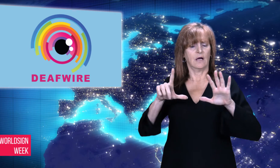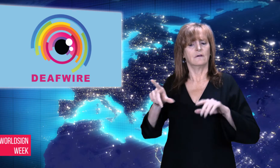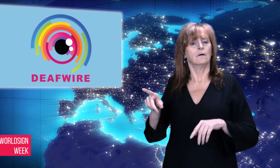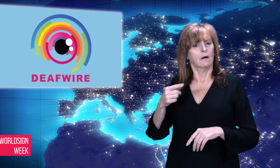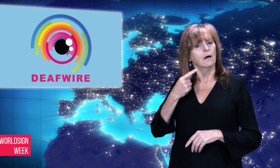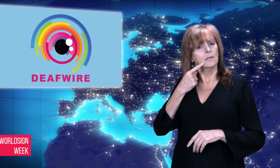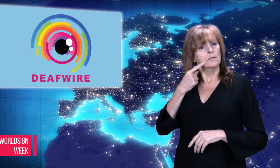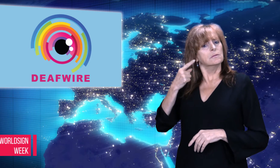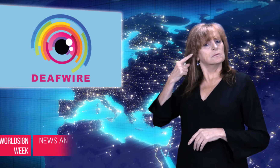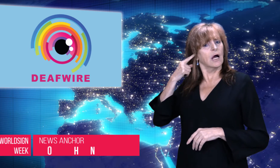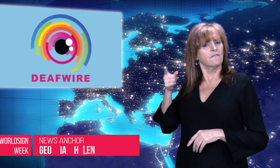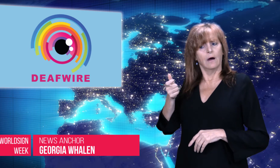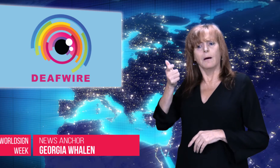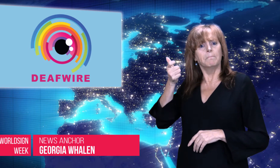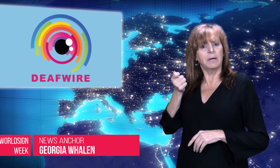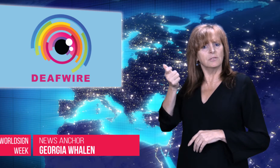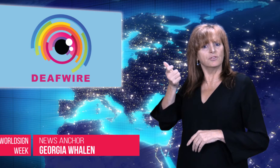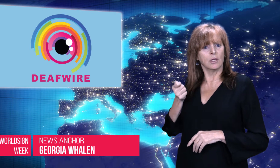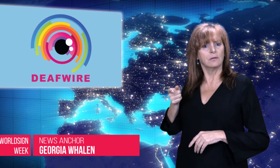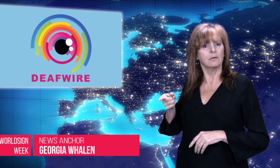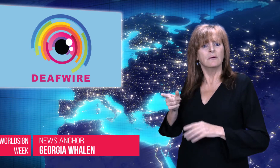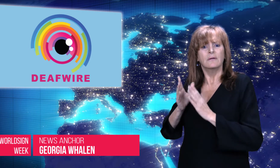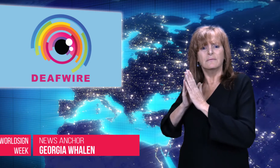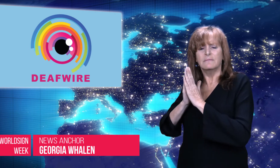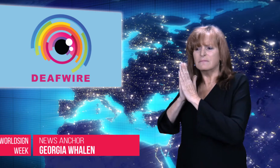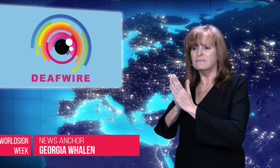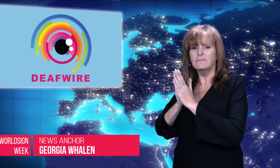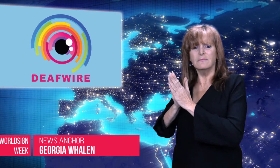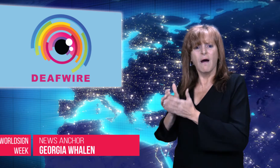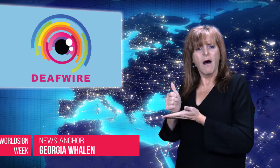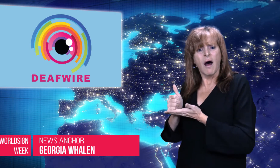[Georgia]: John Skinner, aged 77 and a Deaf